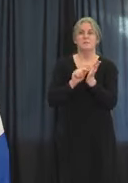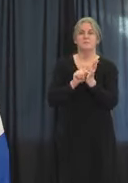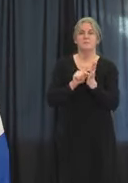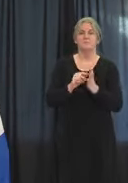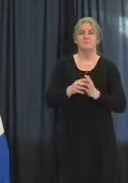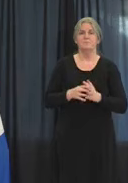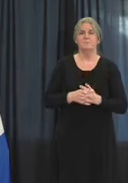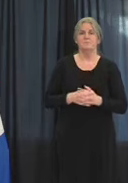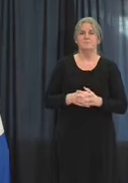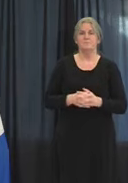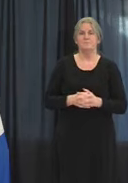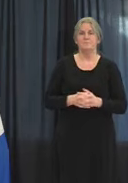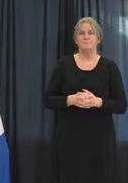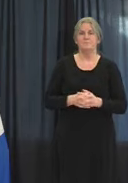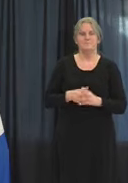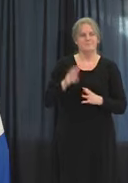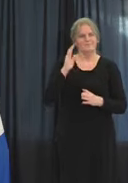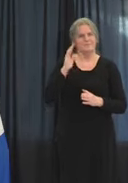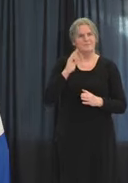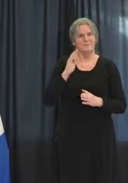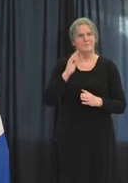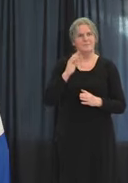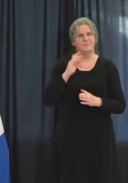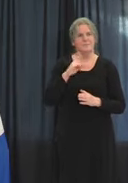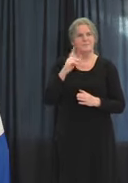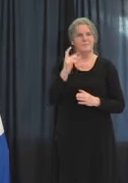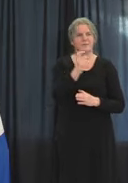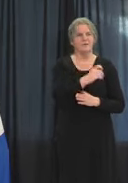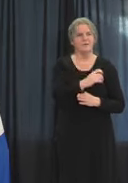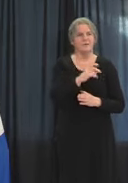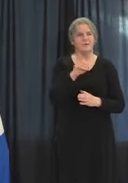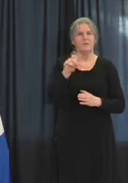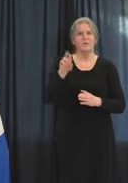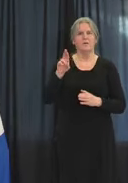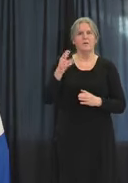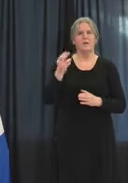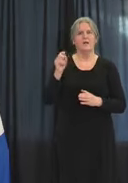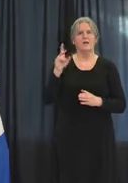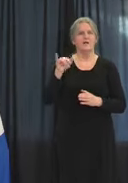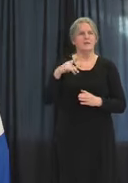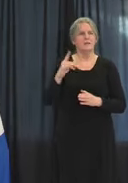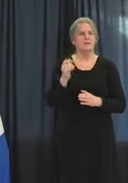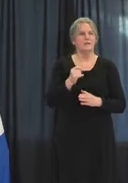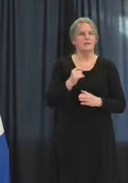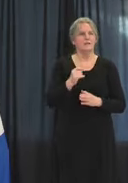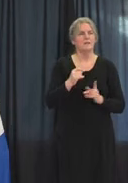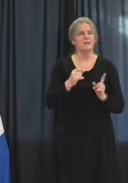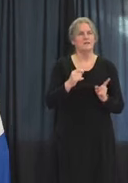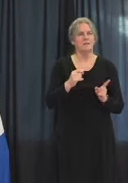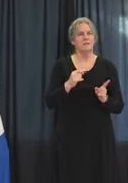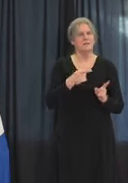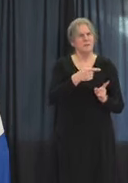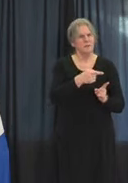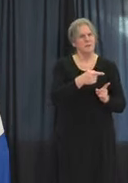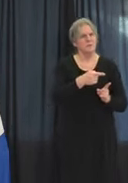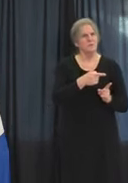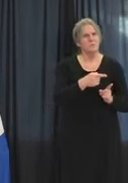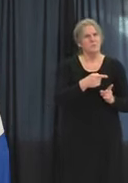Star. Reporter: Hi, I had a question for Dr Hanley.